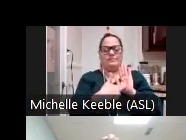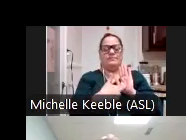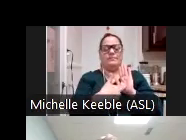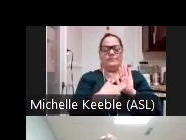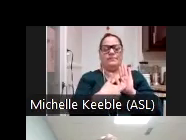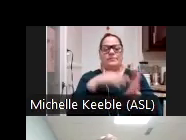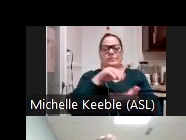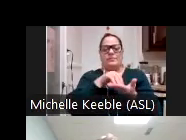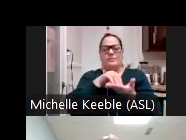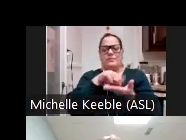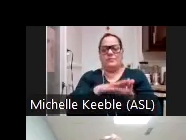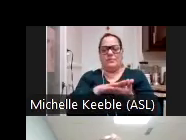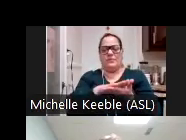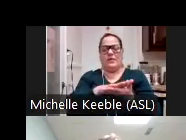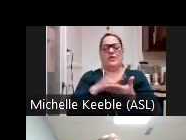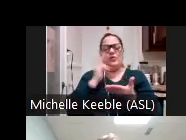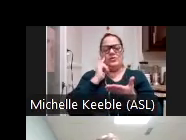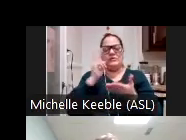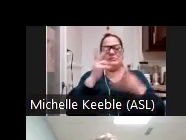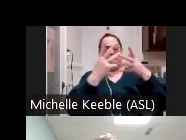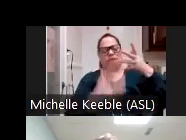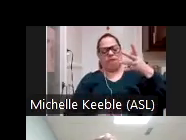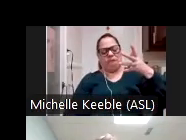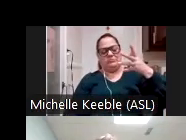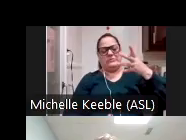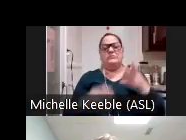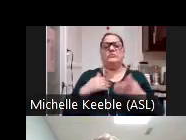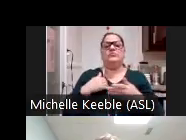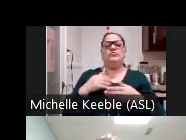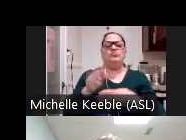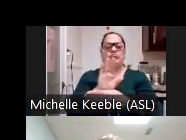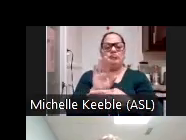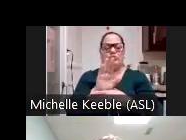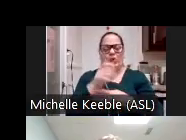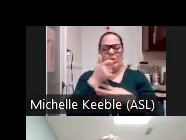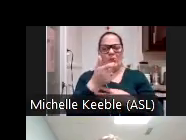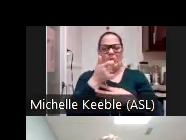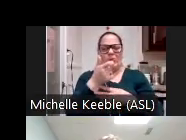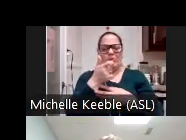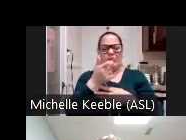will be available on our playlist within a few days with corrected captions and transcripts.